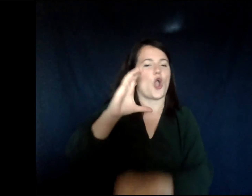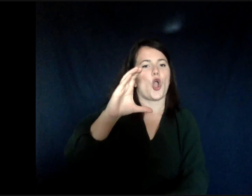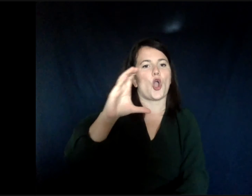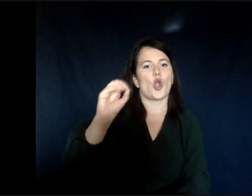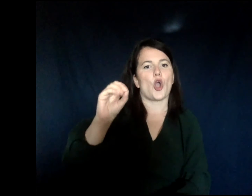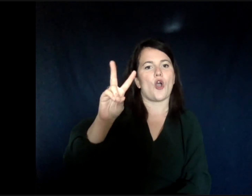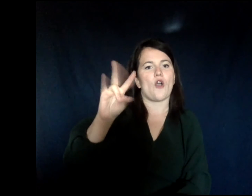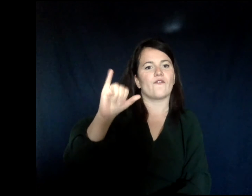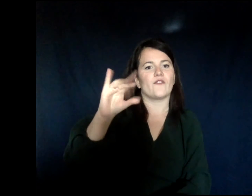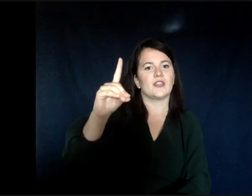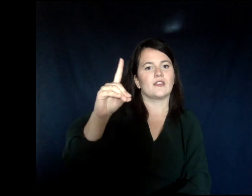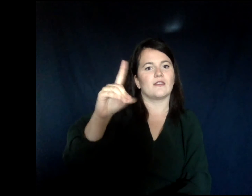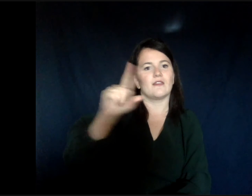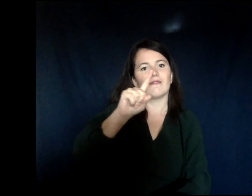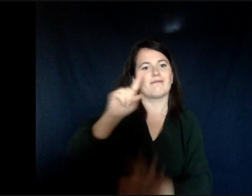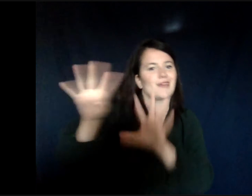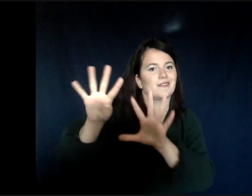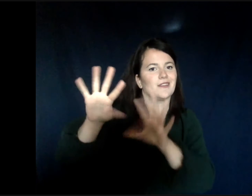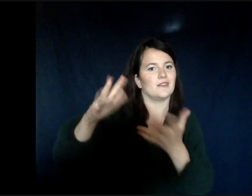In fact, I'll focus on two questions.